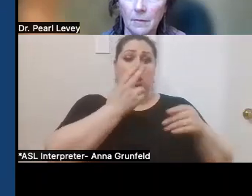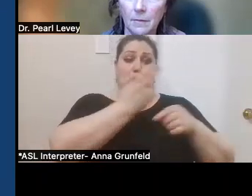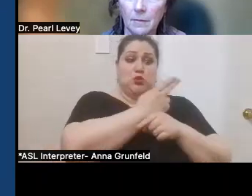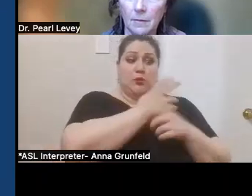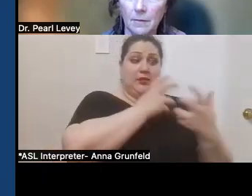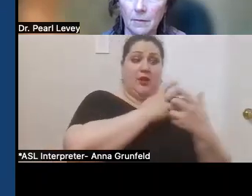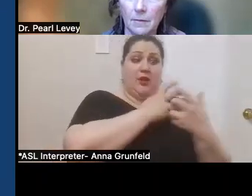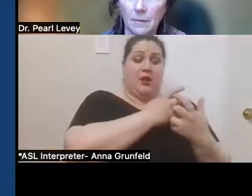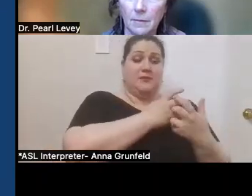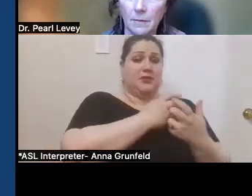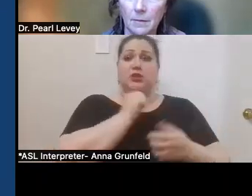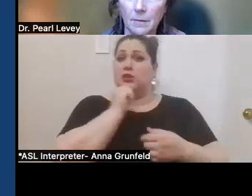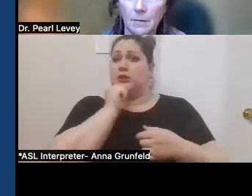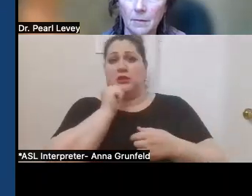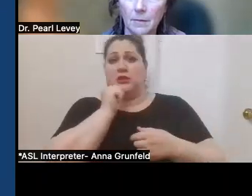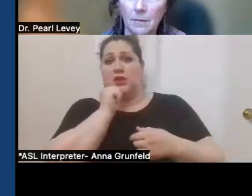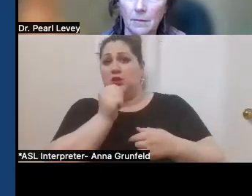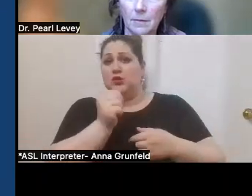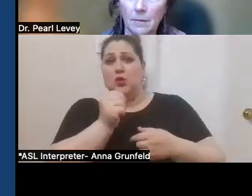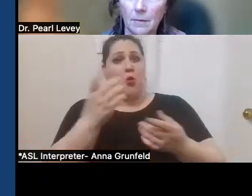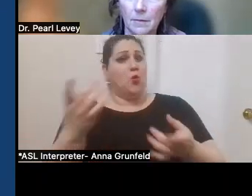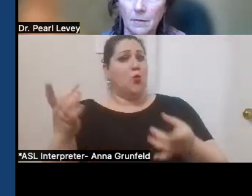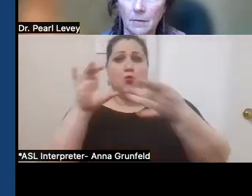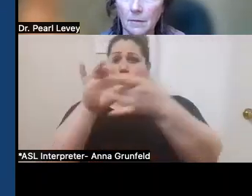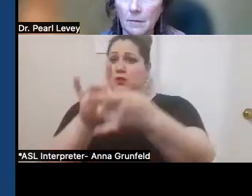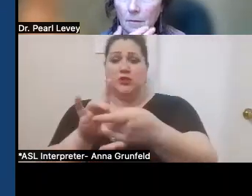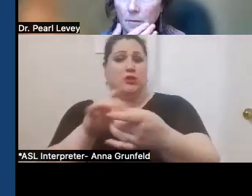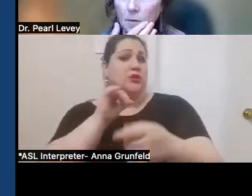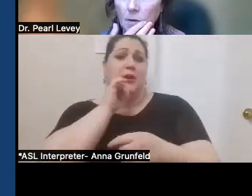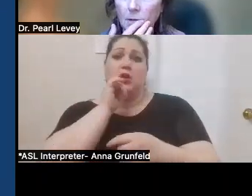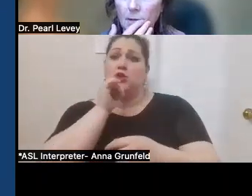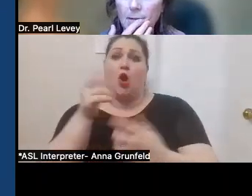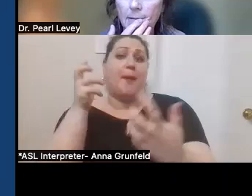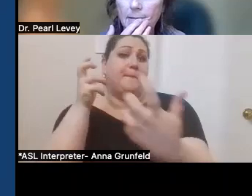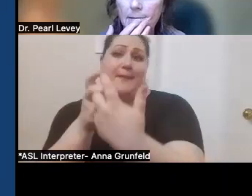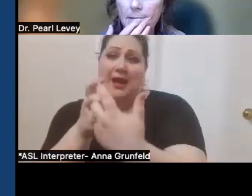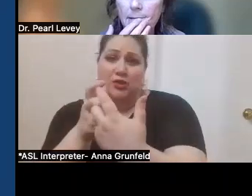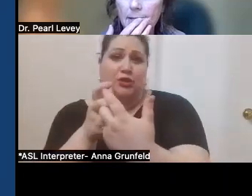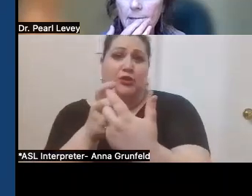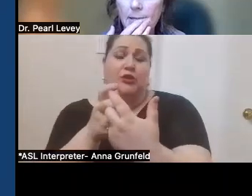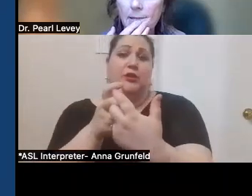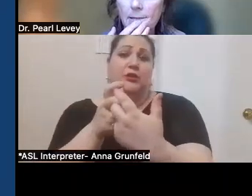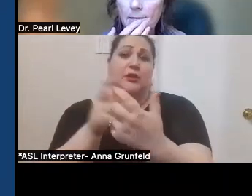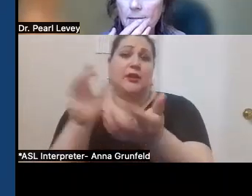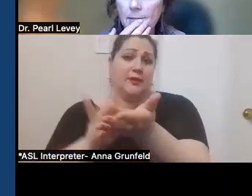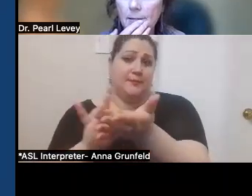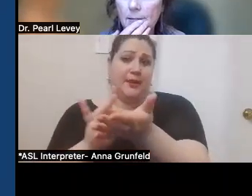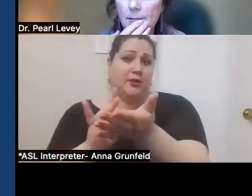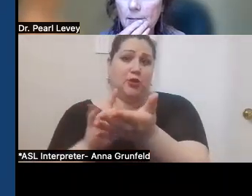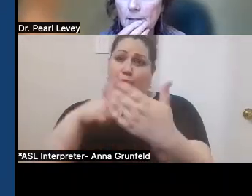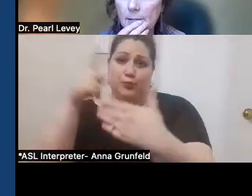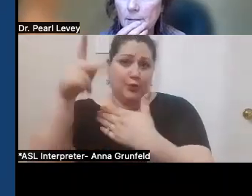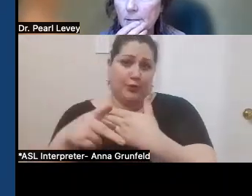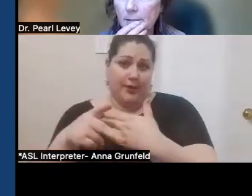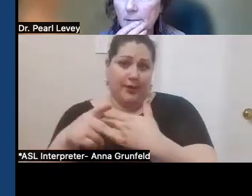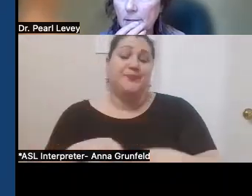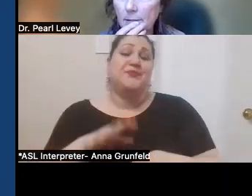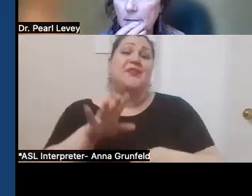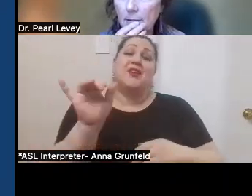And the other piece of information that we make students aware of is if they, if they're likely to need accommodations in future, that that's best going to be